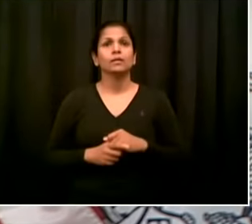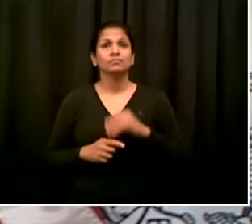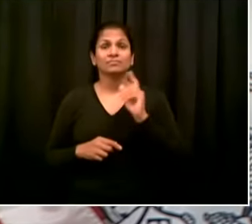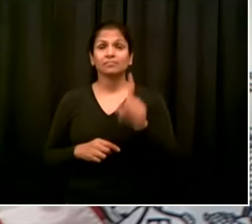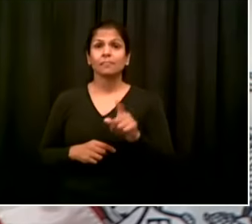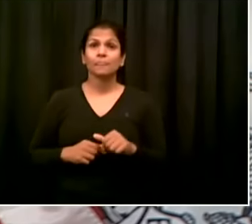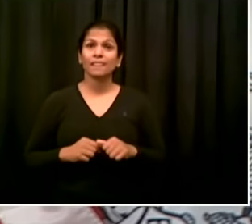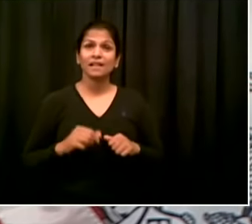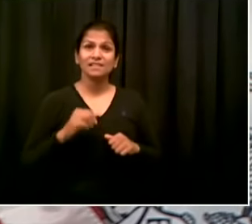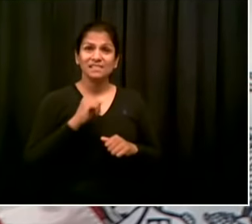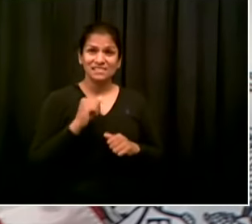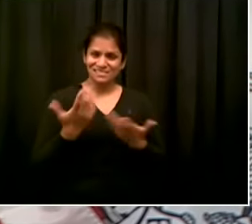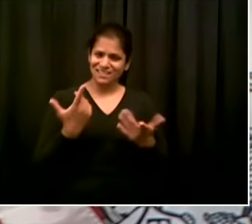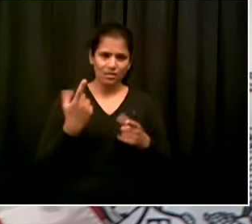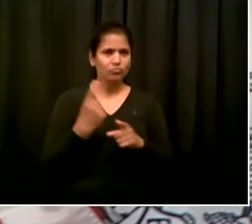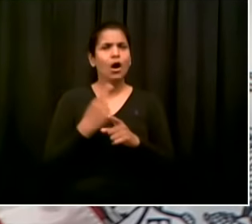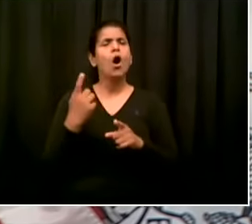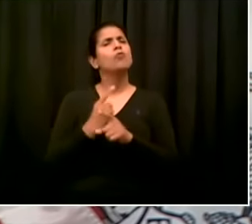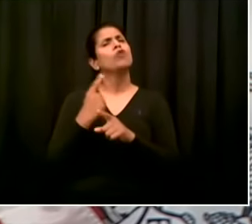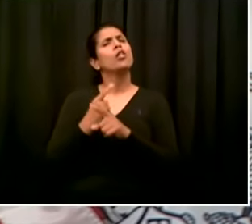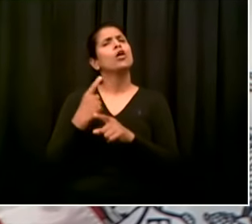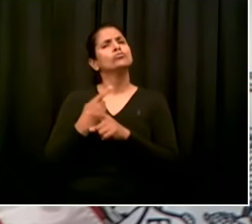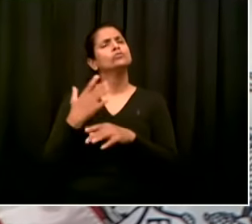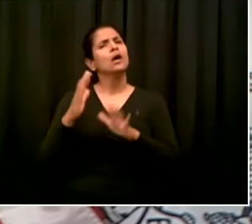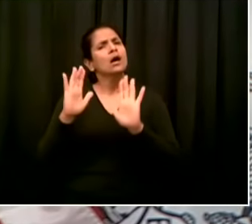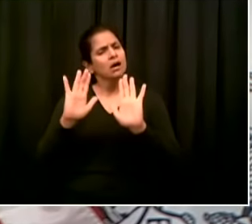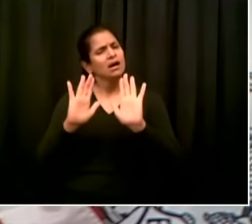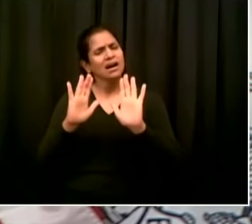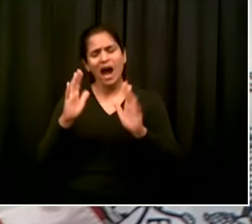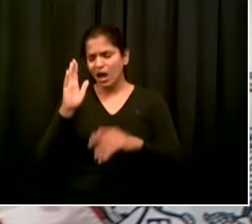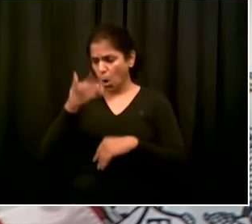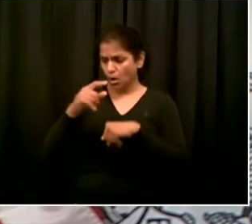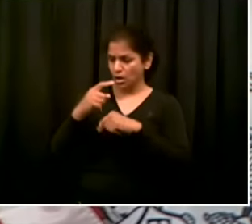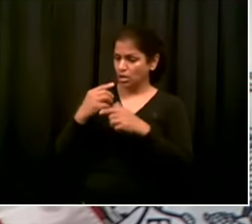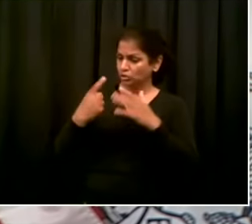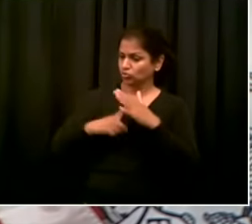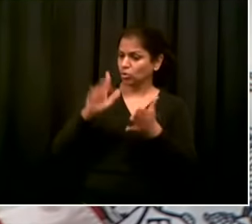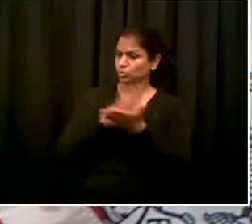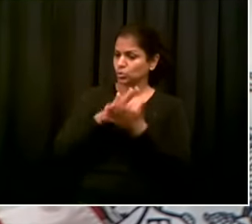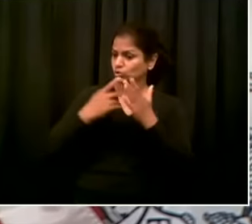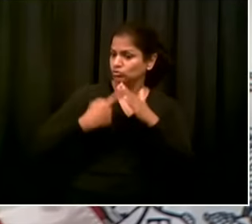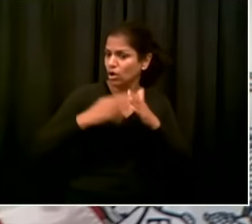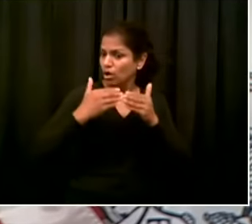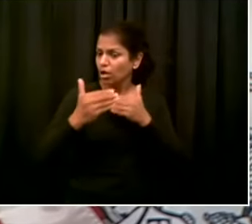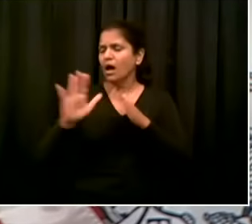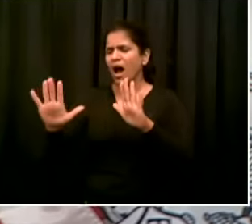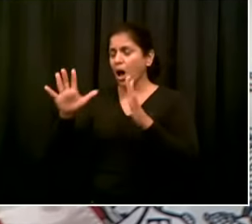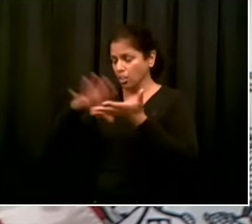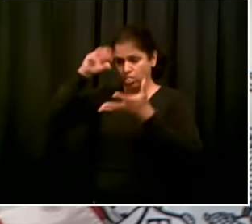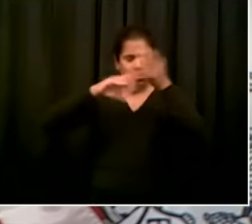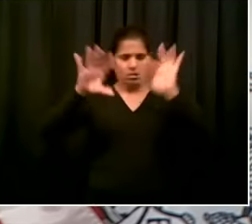SOME OF THOSE REPOS RTVHAE BEEN INACCURATE. THAT SCHOOLS ARE GETTING THE SUPPORT TO BE ABLE O TDO THE